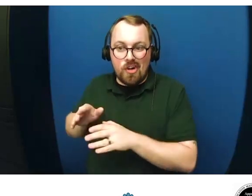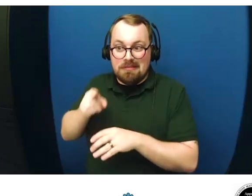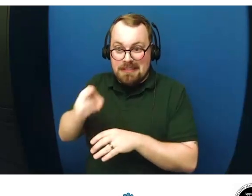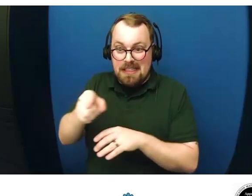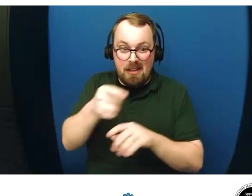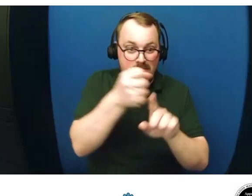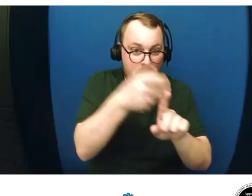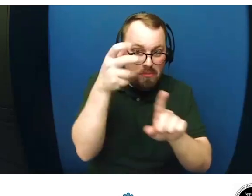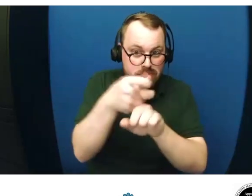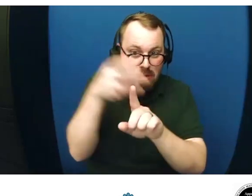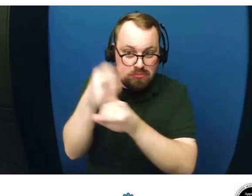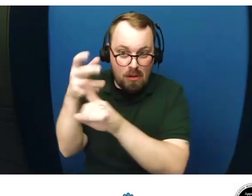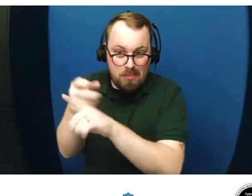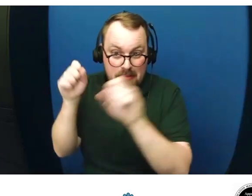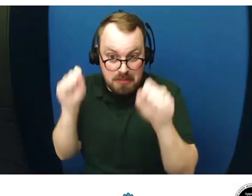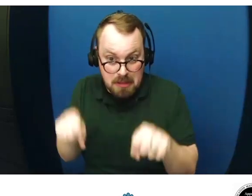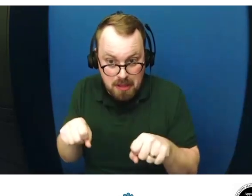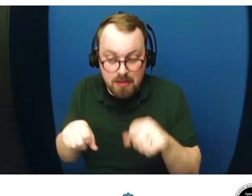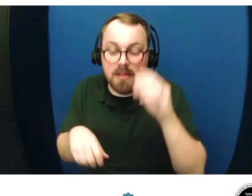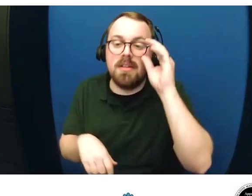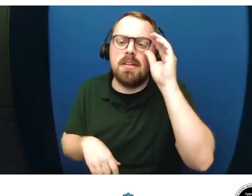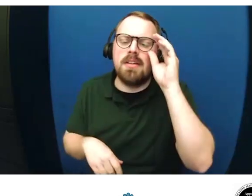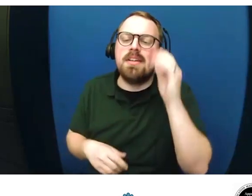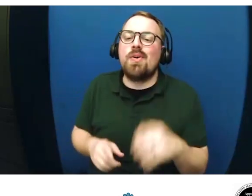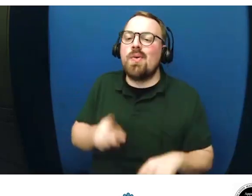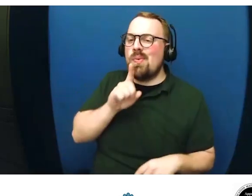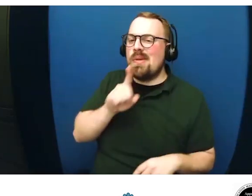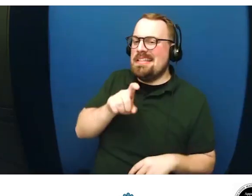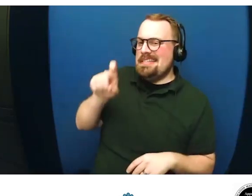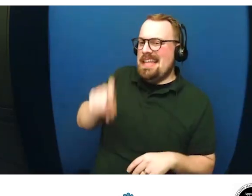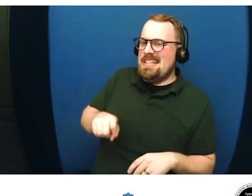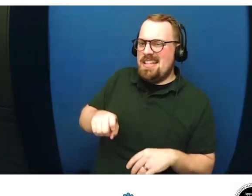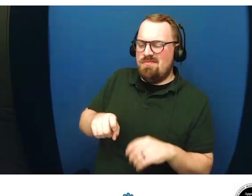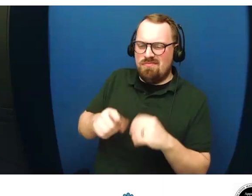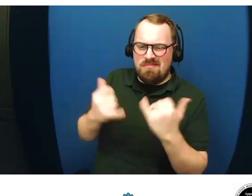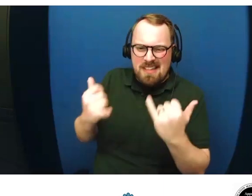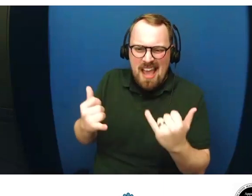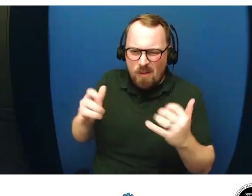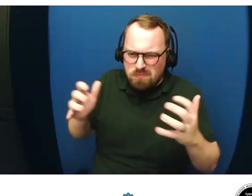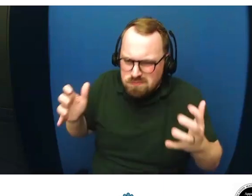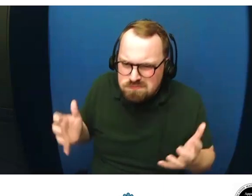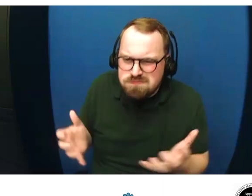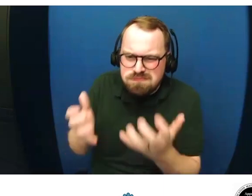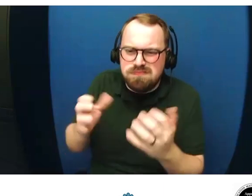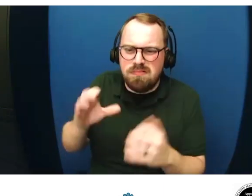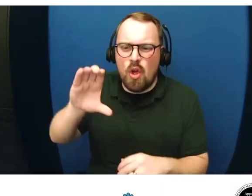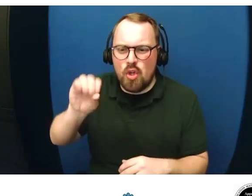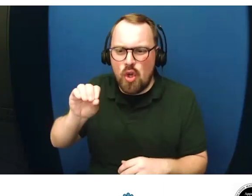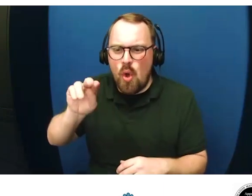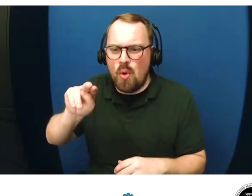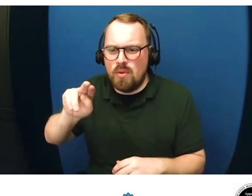In Texas, there's been a big push toward CoNavigator services for our adults who are more